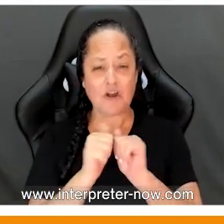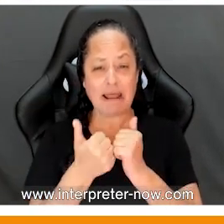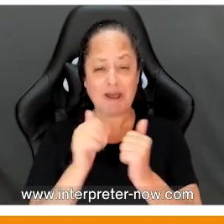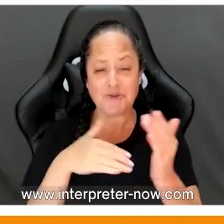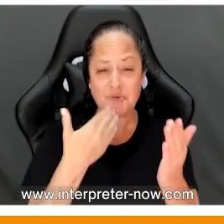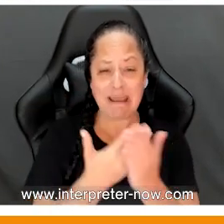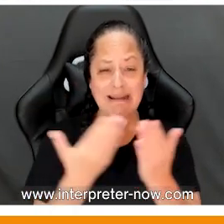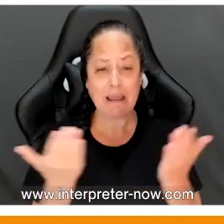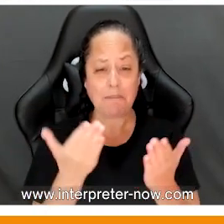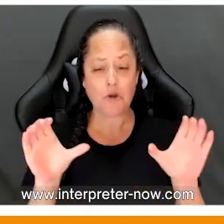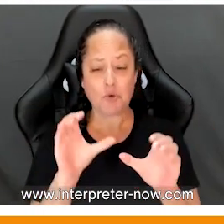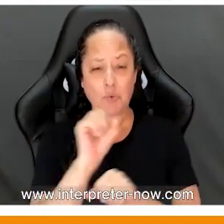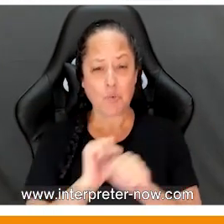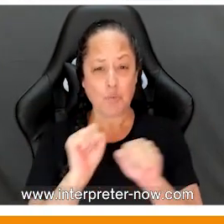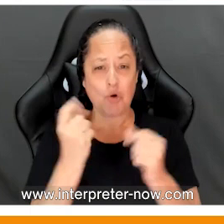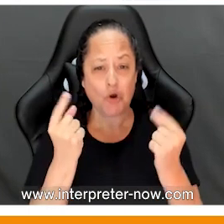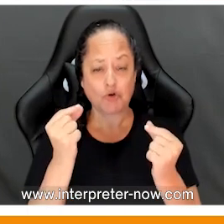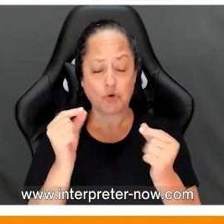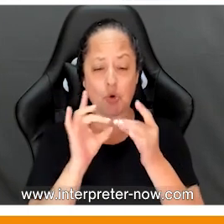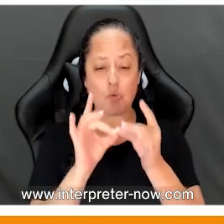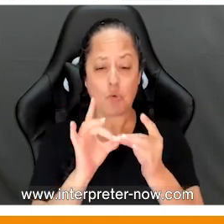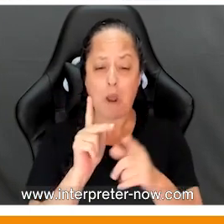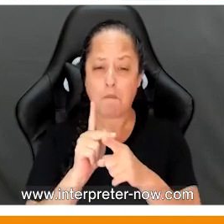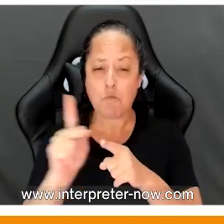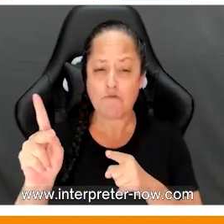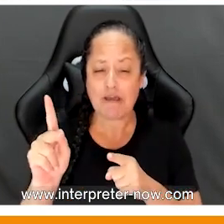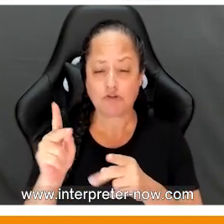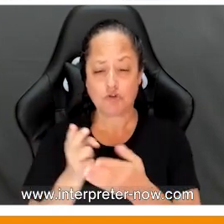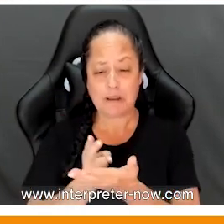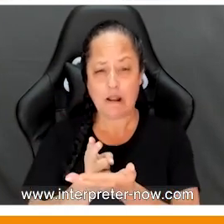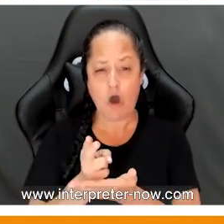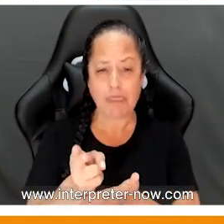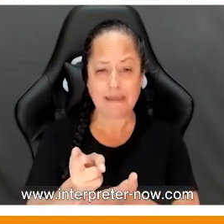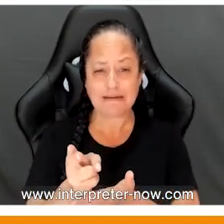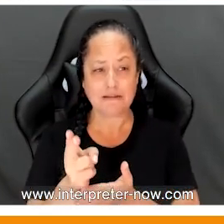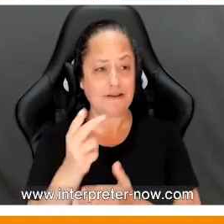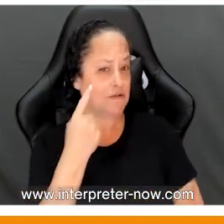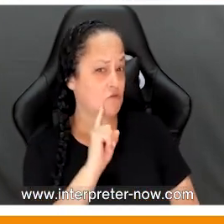How did you end up here during the work that you do around professionalism and authenticity? For sure.